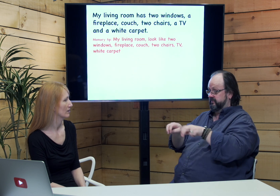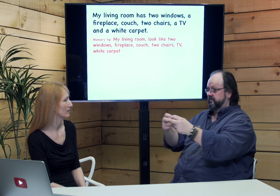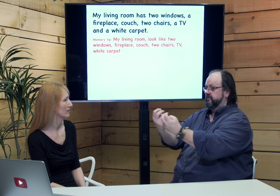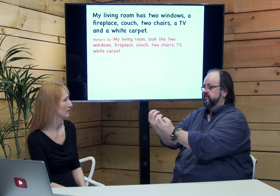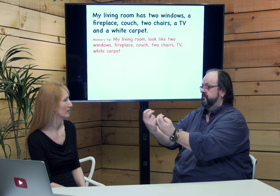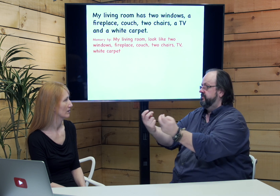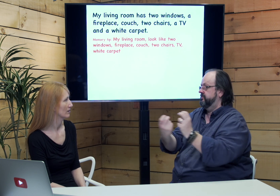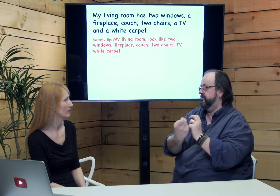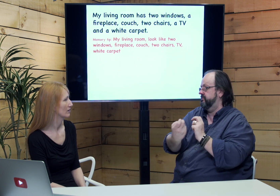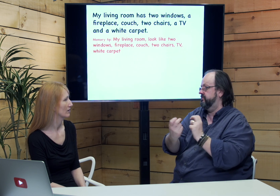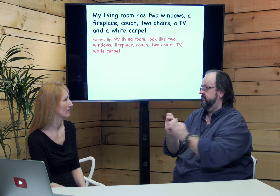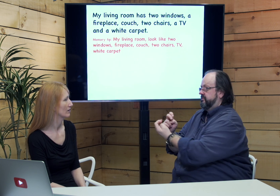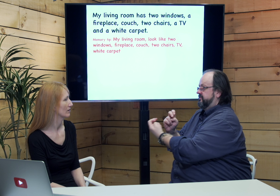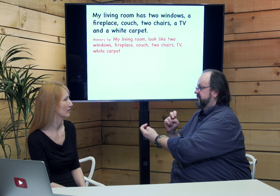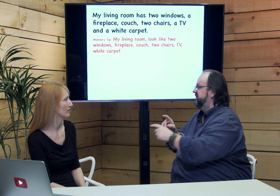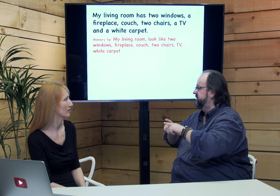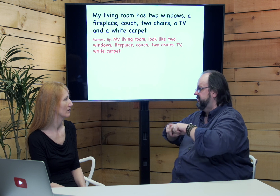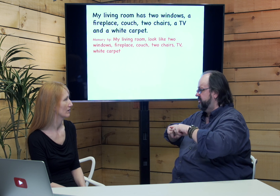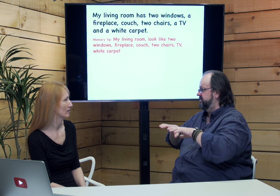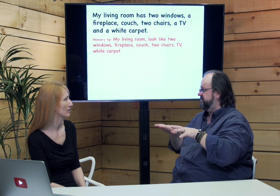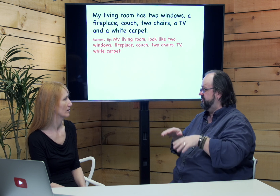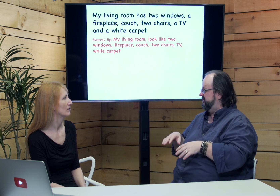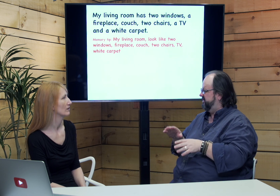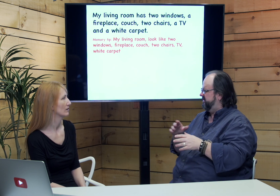which way you hold your hand depends on where the item is in the room.